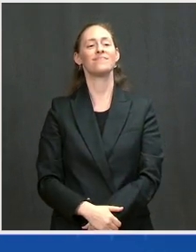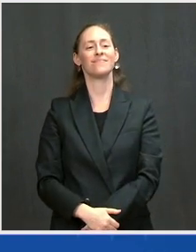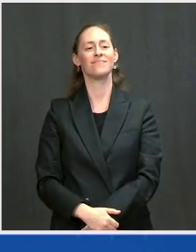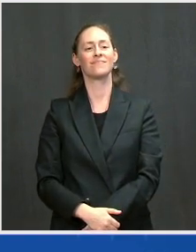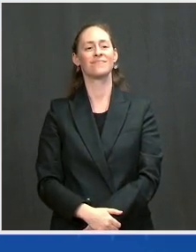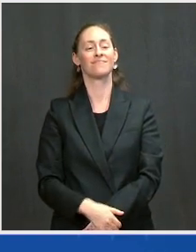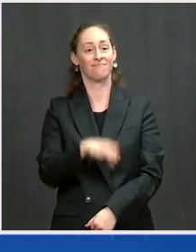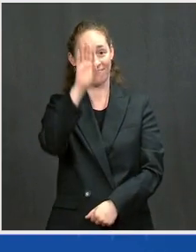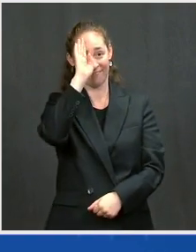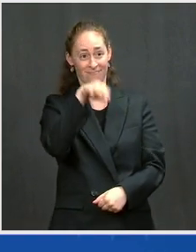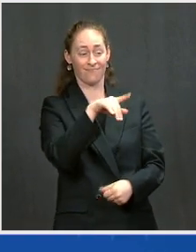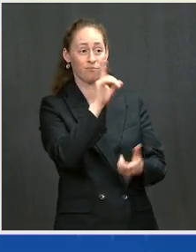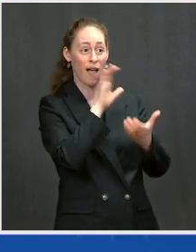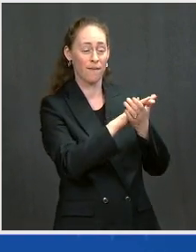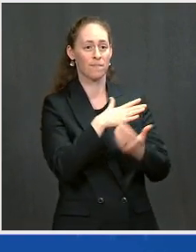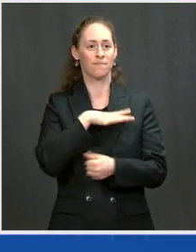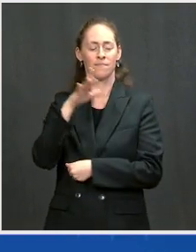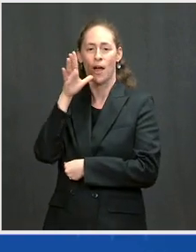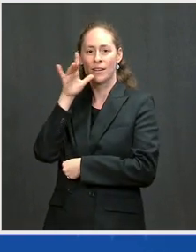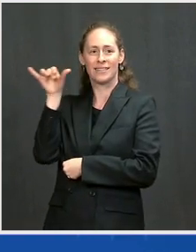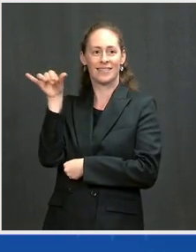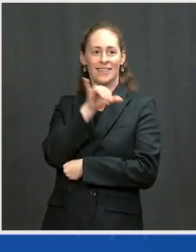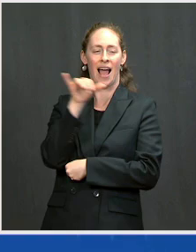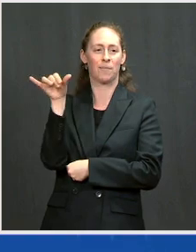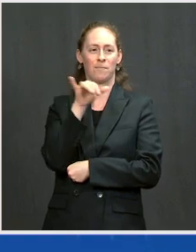And Jeanie, they’ve been married for 68 years.